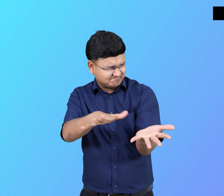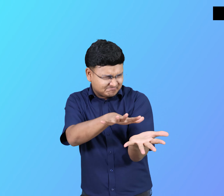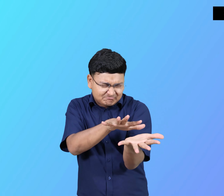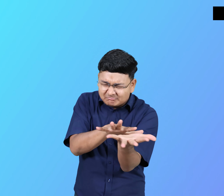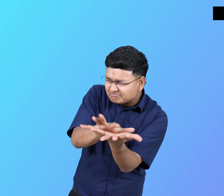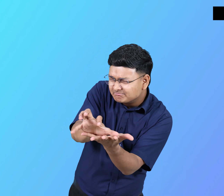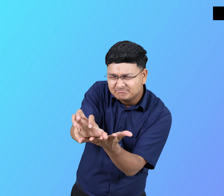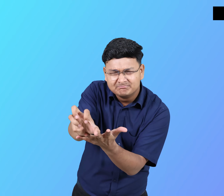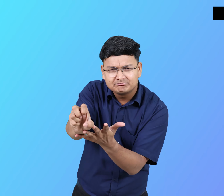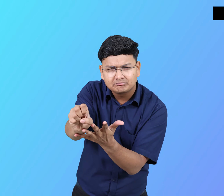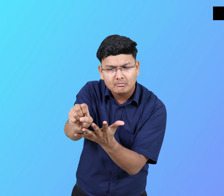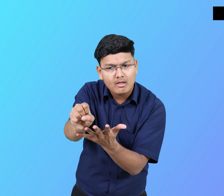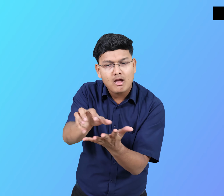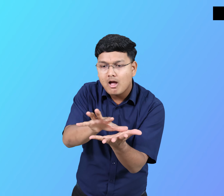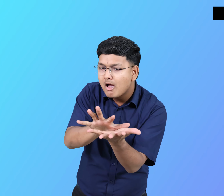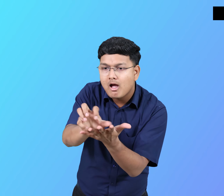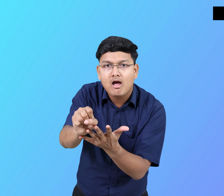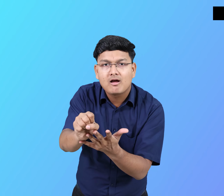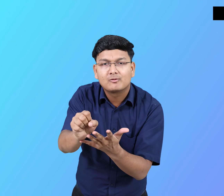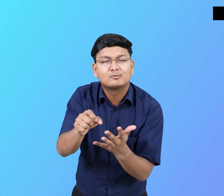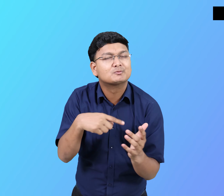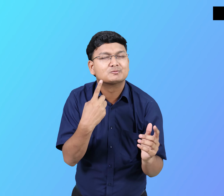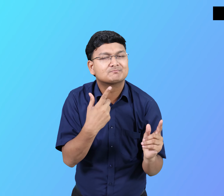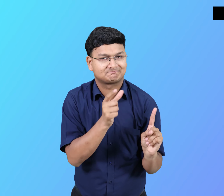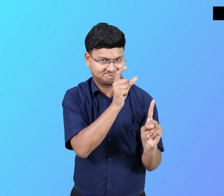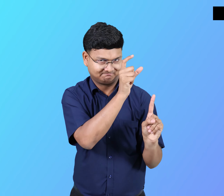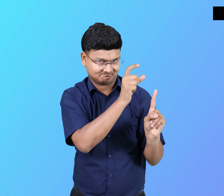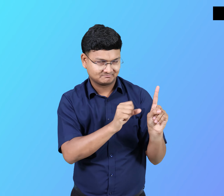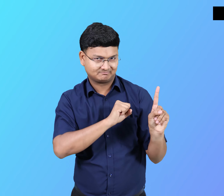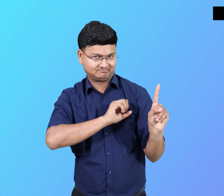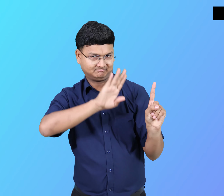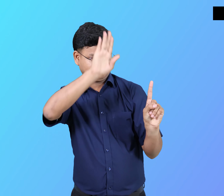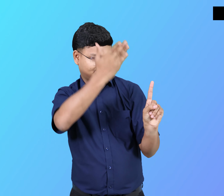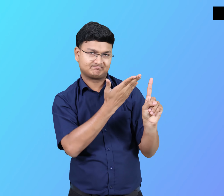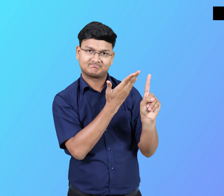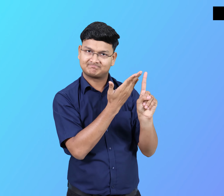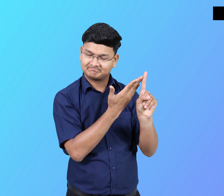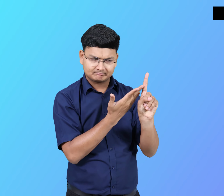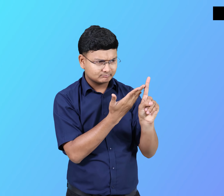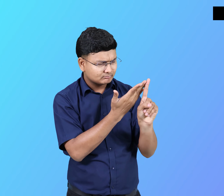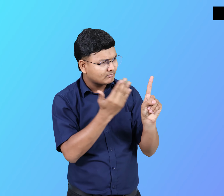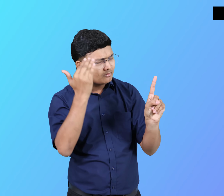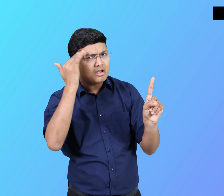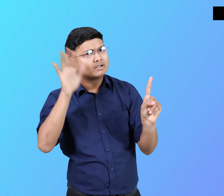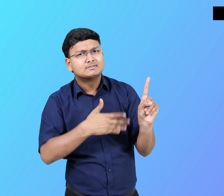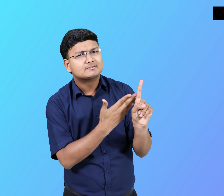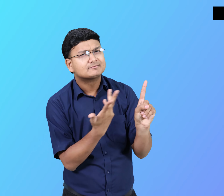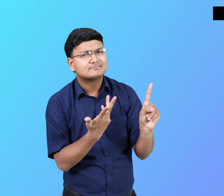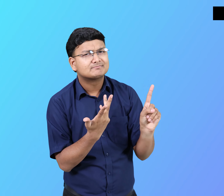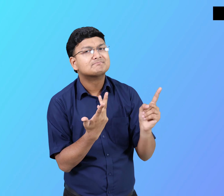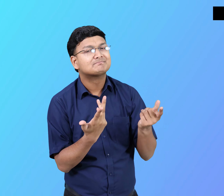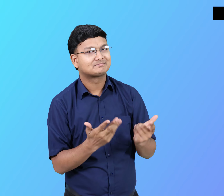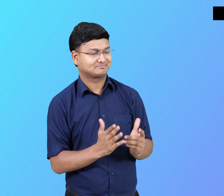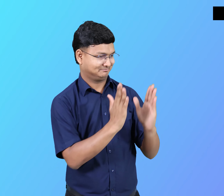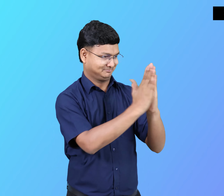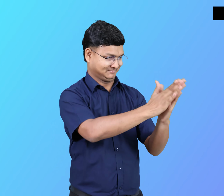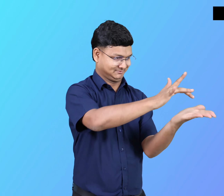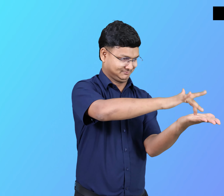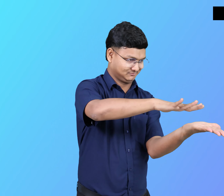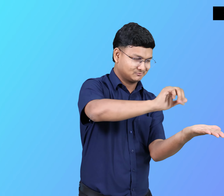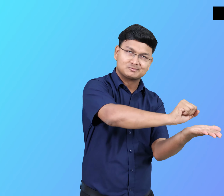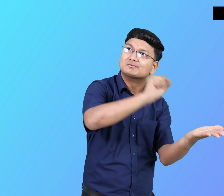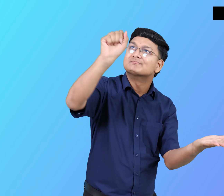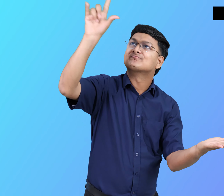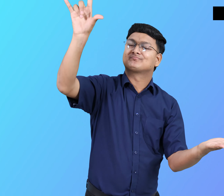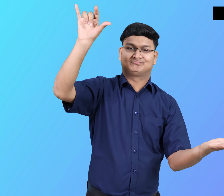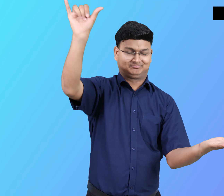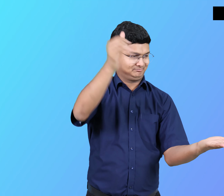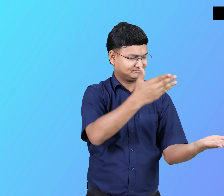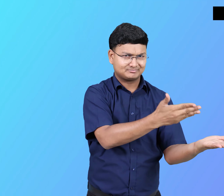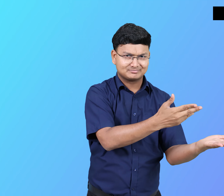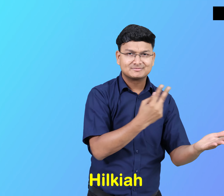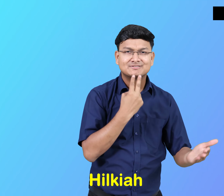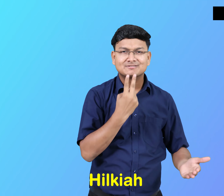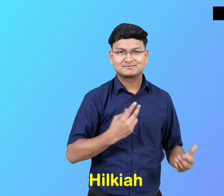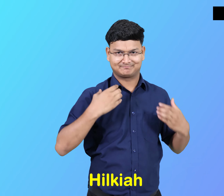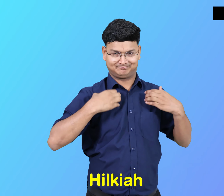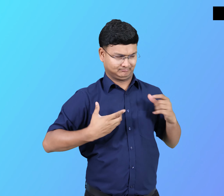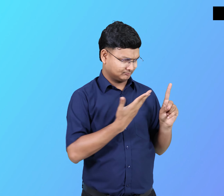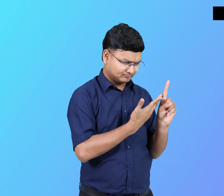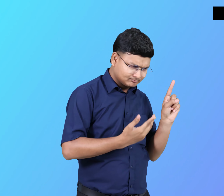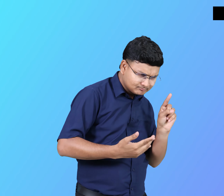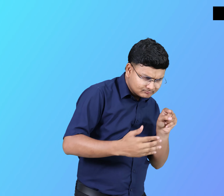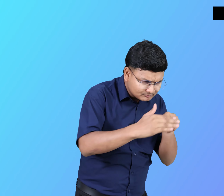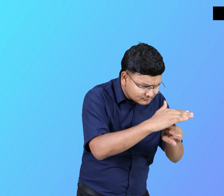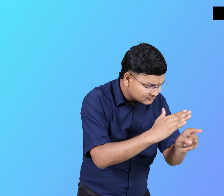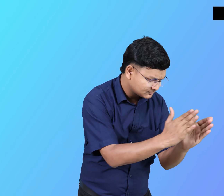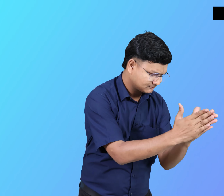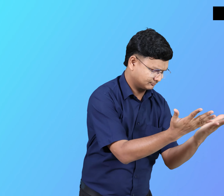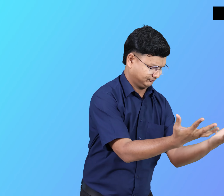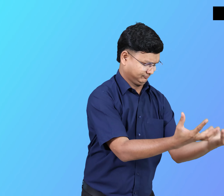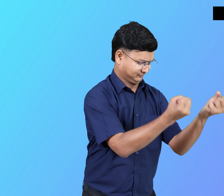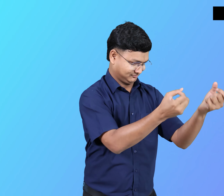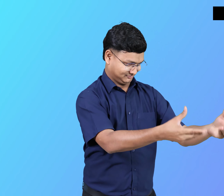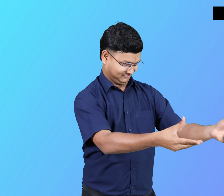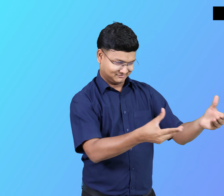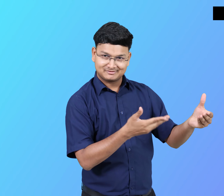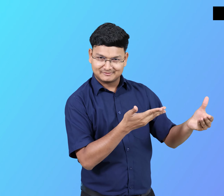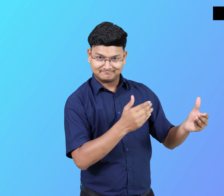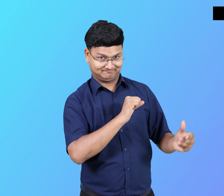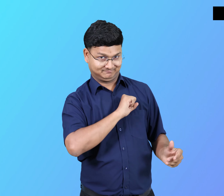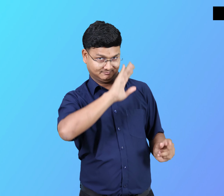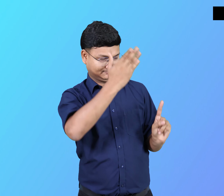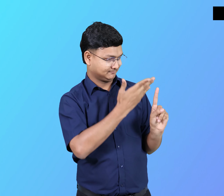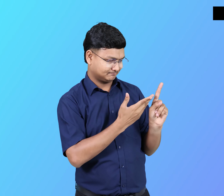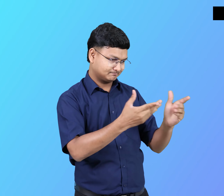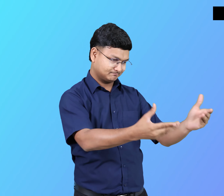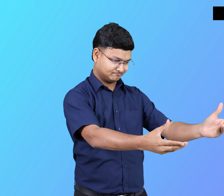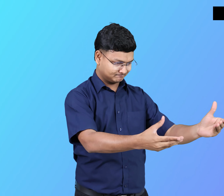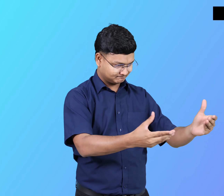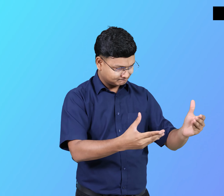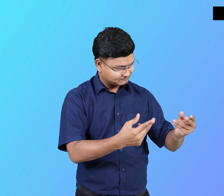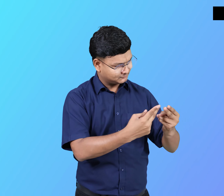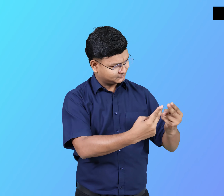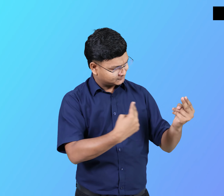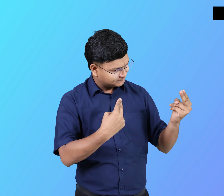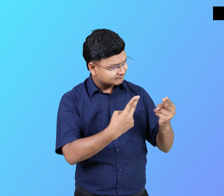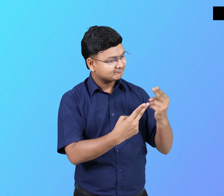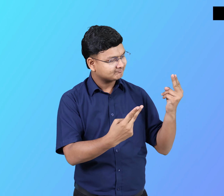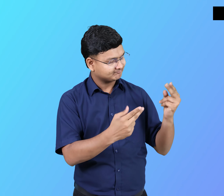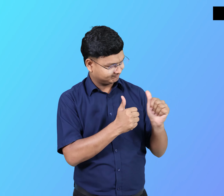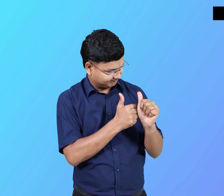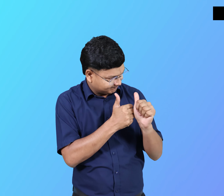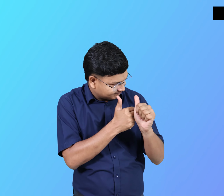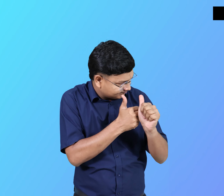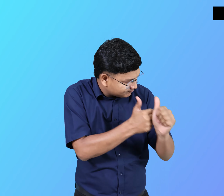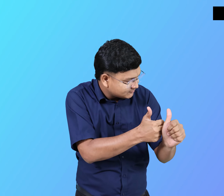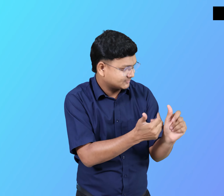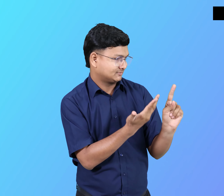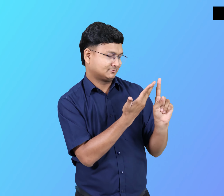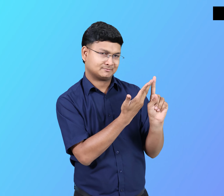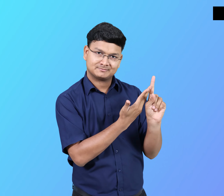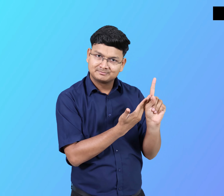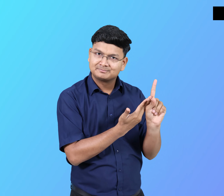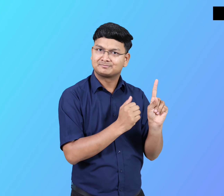He did this to follow the teaching written in the book that Hilkiah the priest found in the LORD’s Temple.